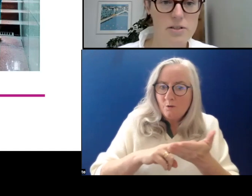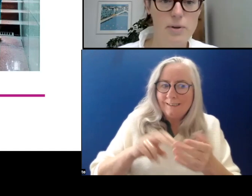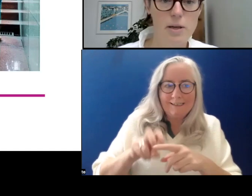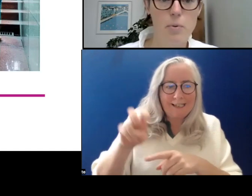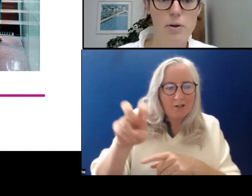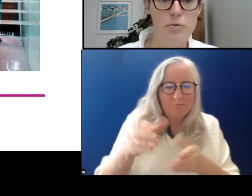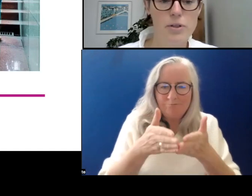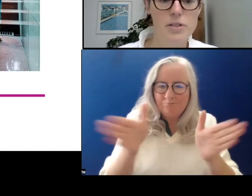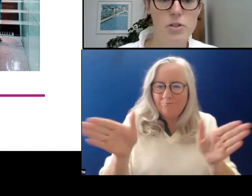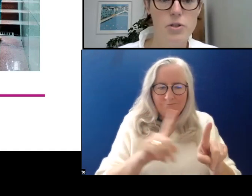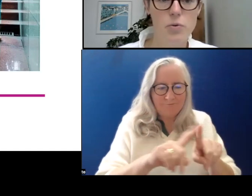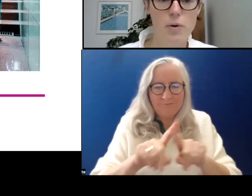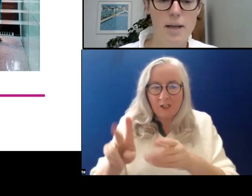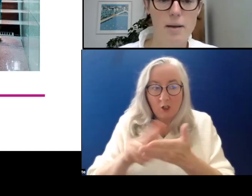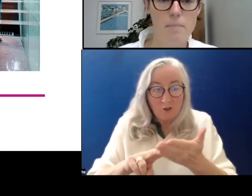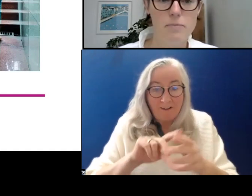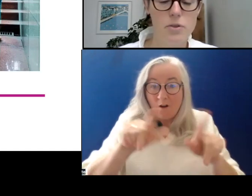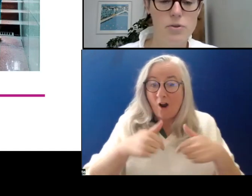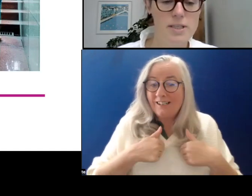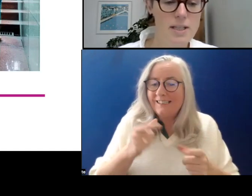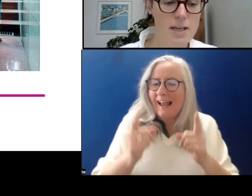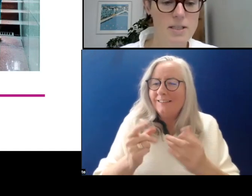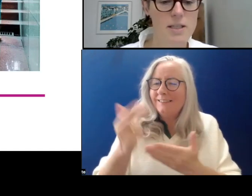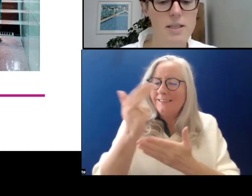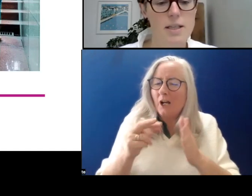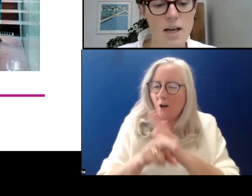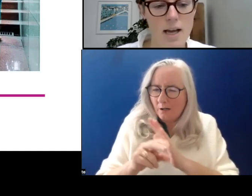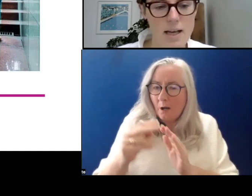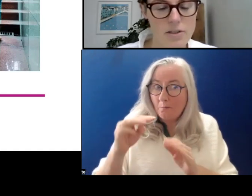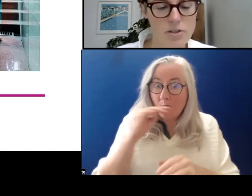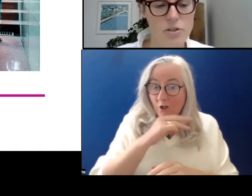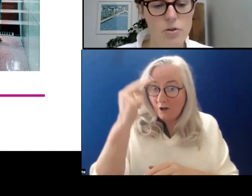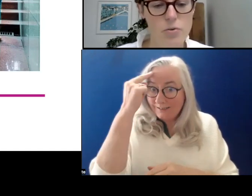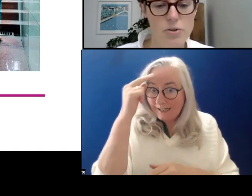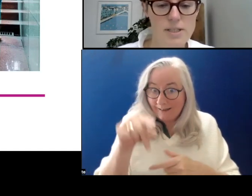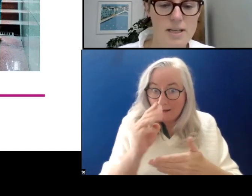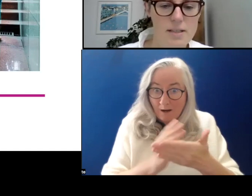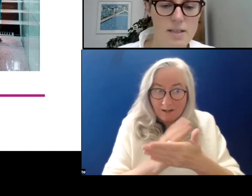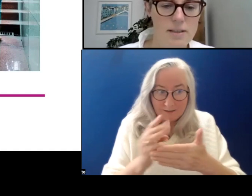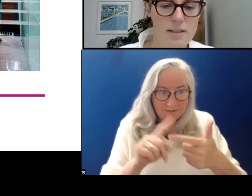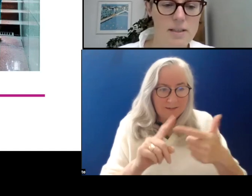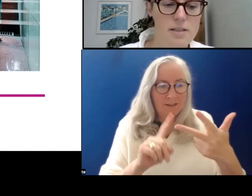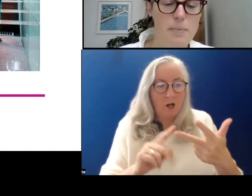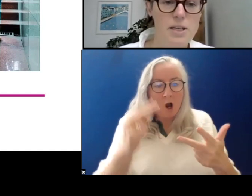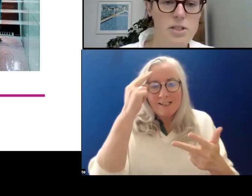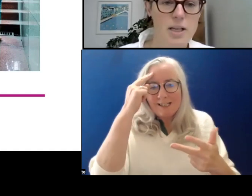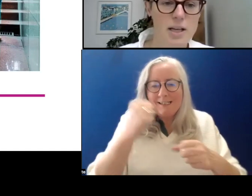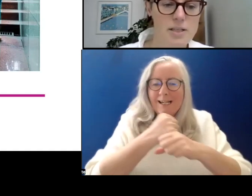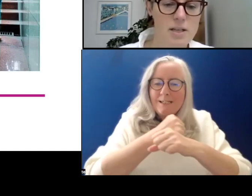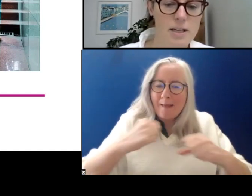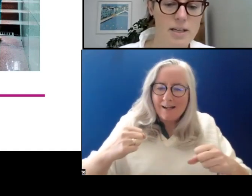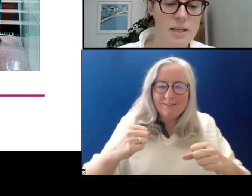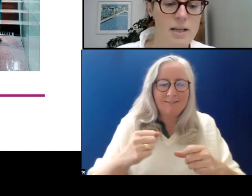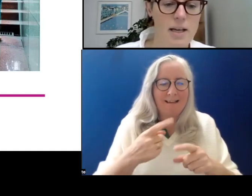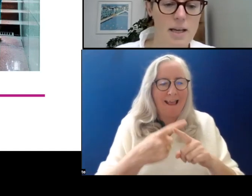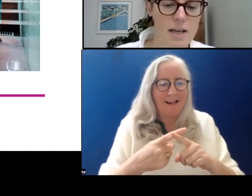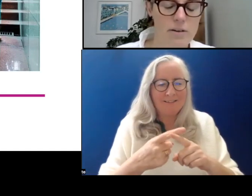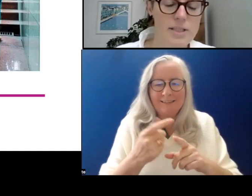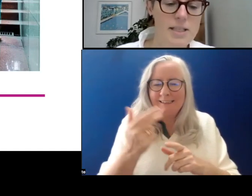really important for us to understand that and to understand the spatial and design or detailed